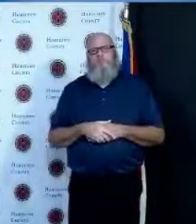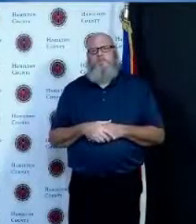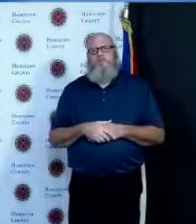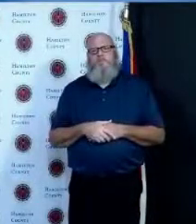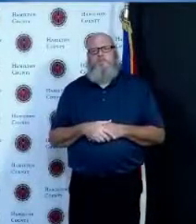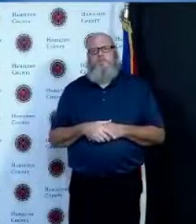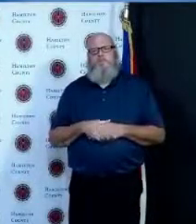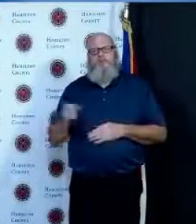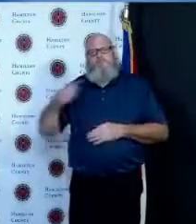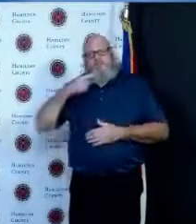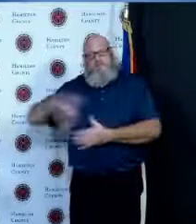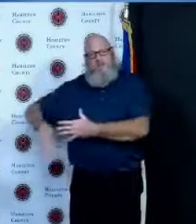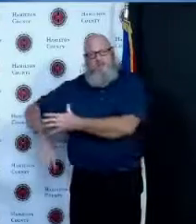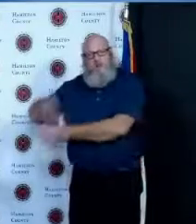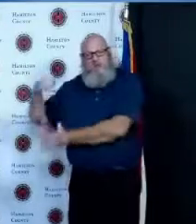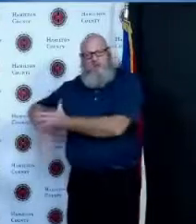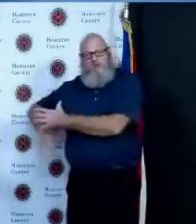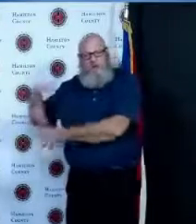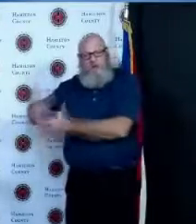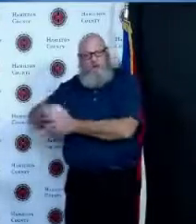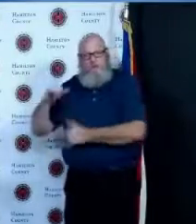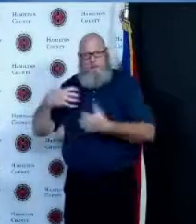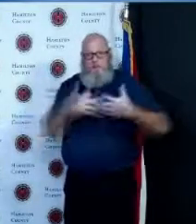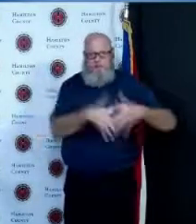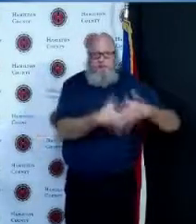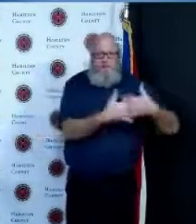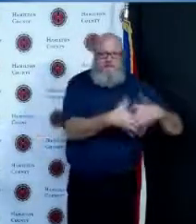is that somebody just picks a number out of the hat I mean how are you going to do that